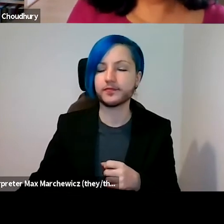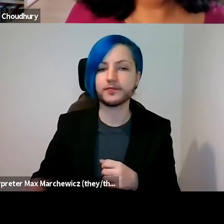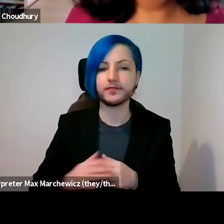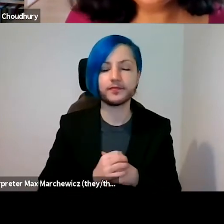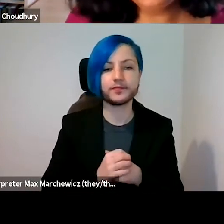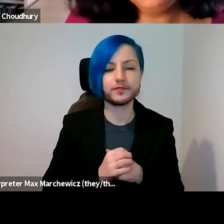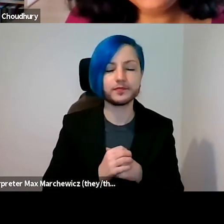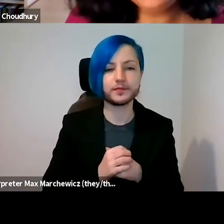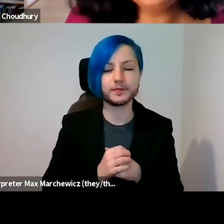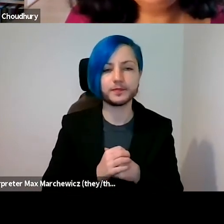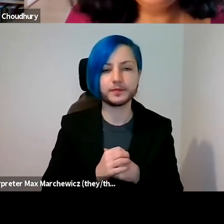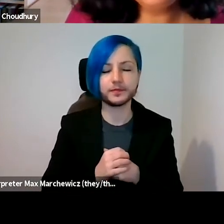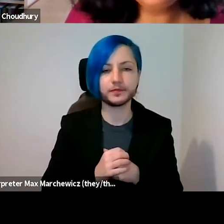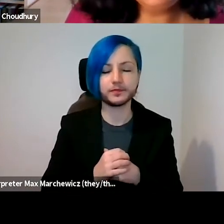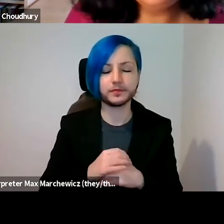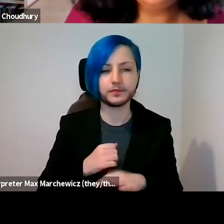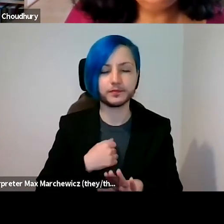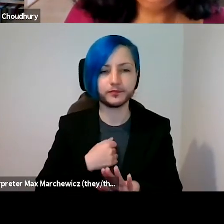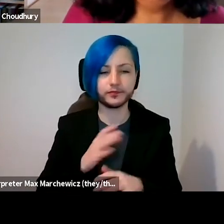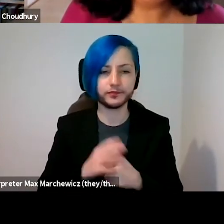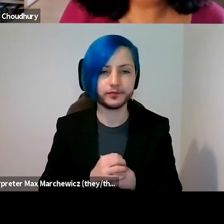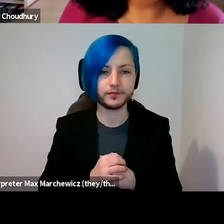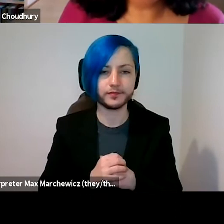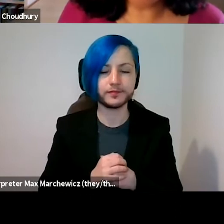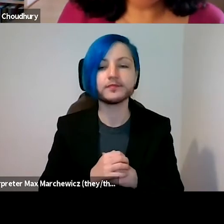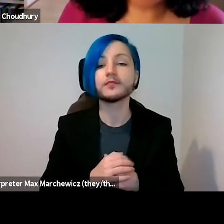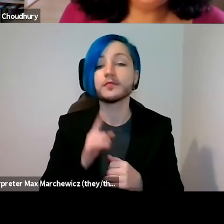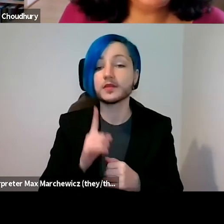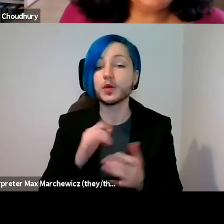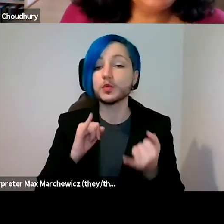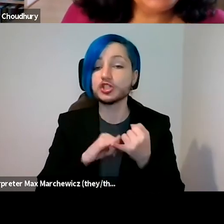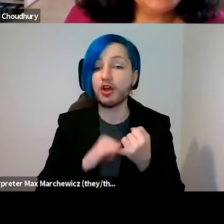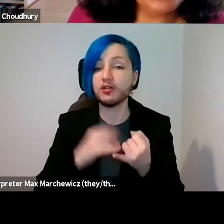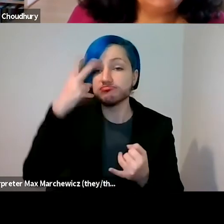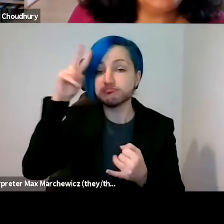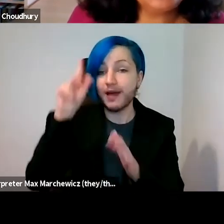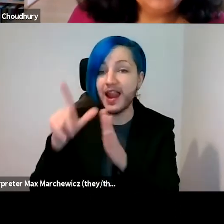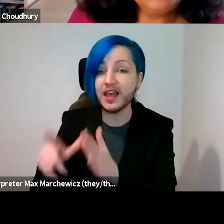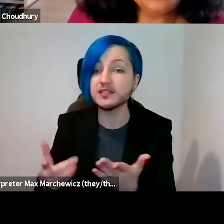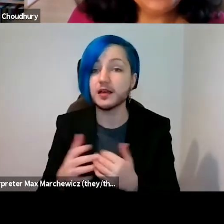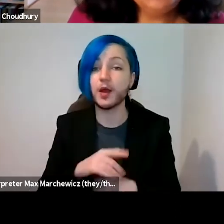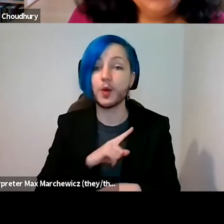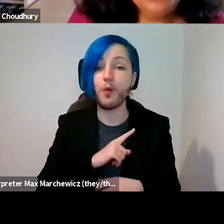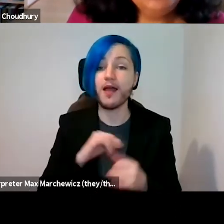is overturned a few years later by Scott himself, as Scott tried his hand at an Indian tale,